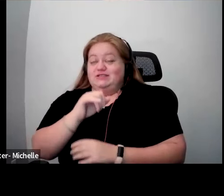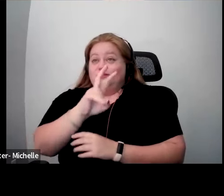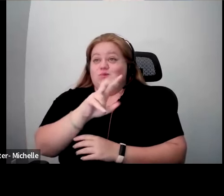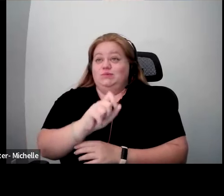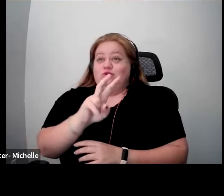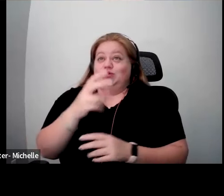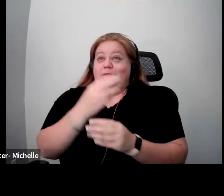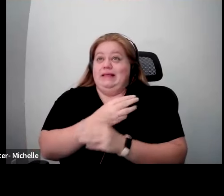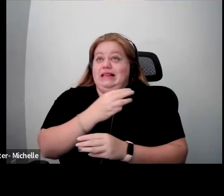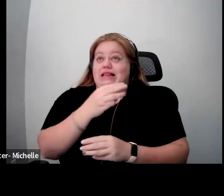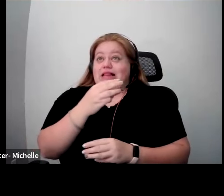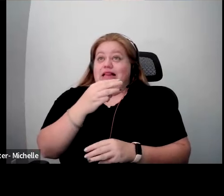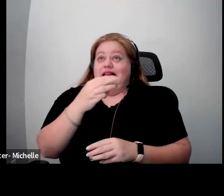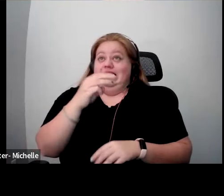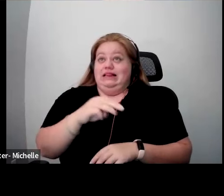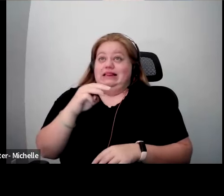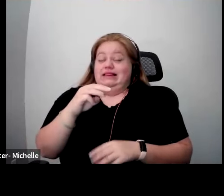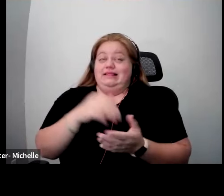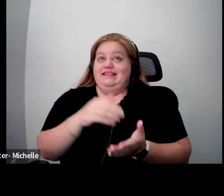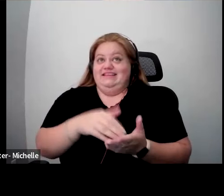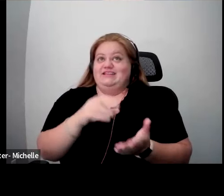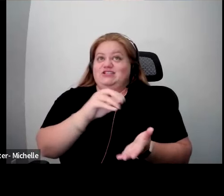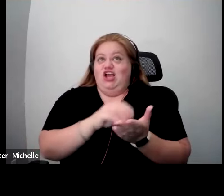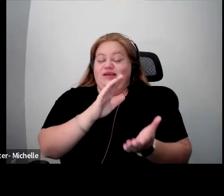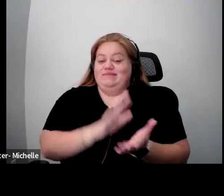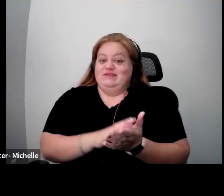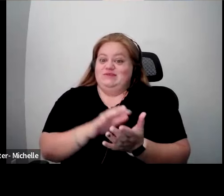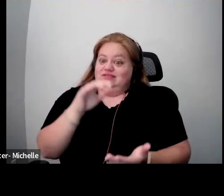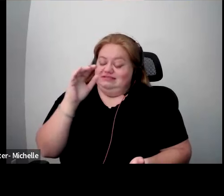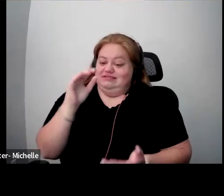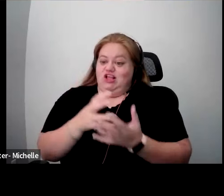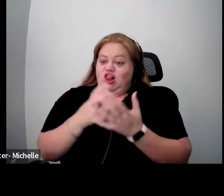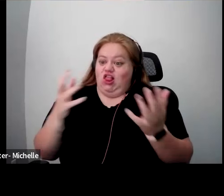and it's a pretty substantial chunk of arXiv error free.